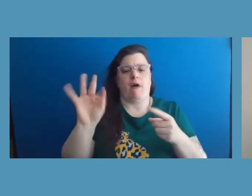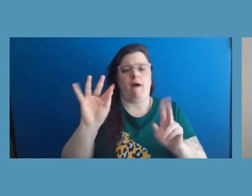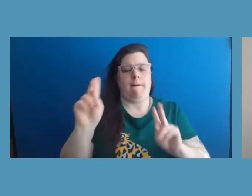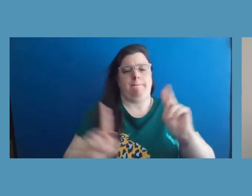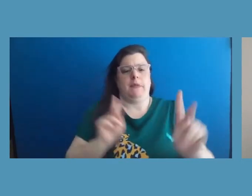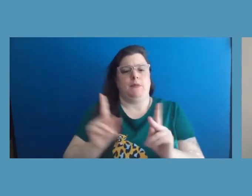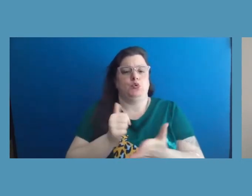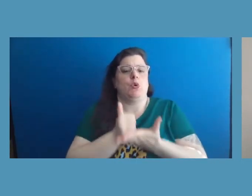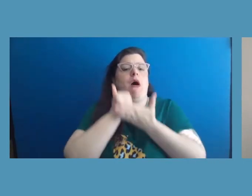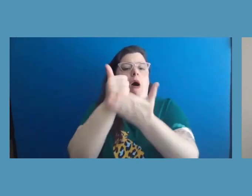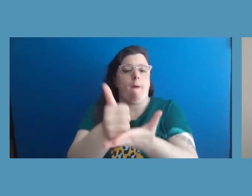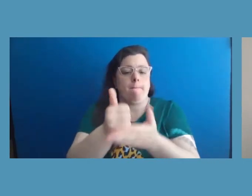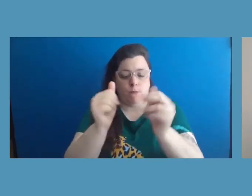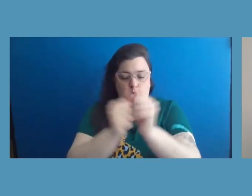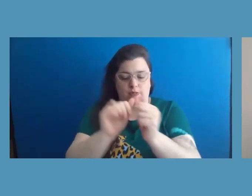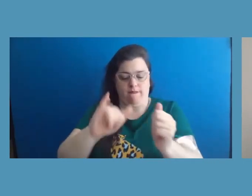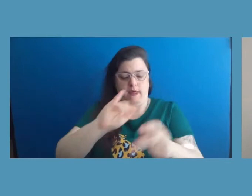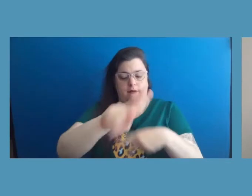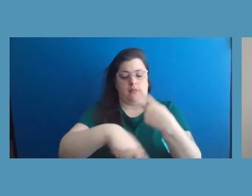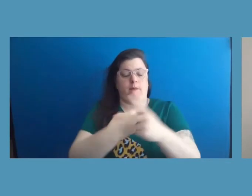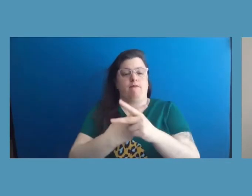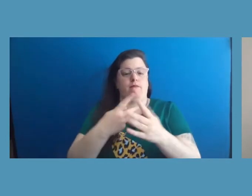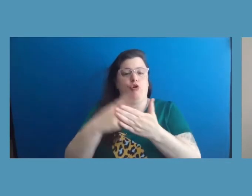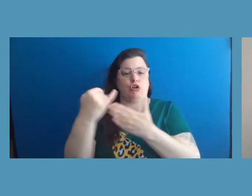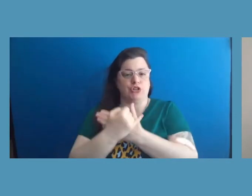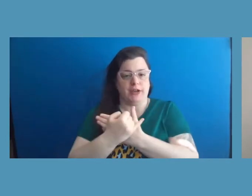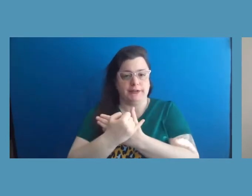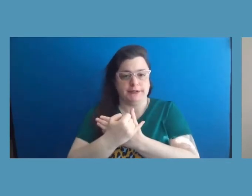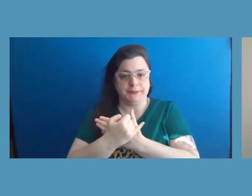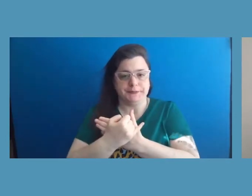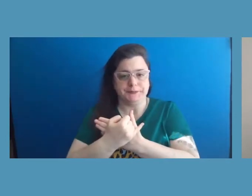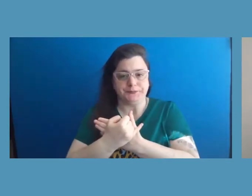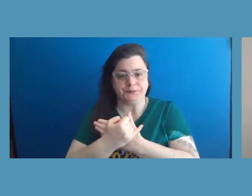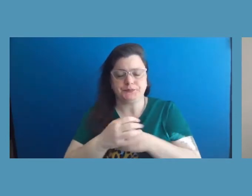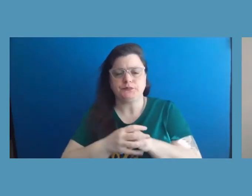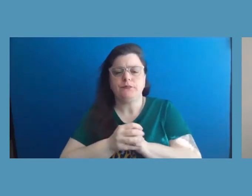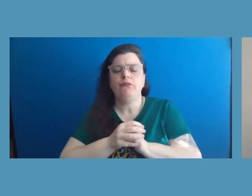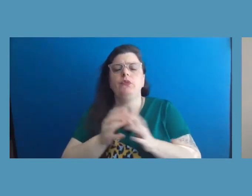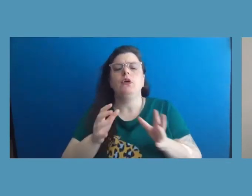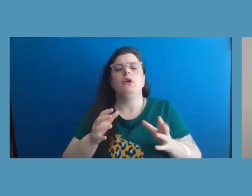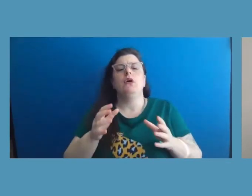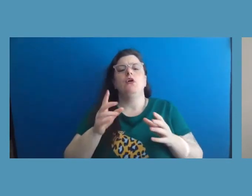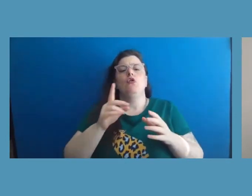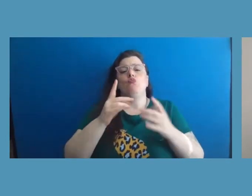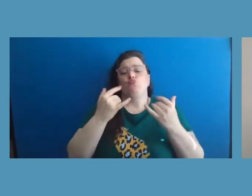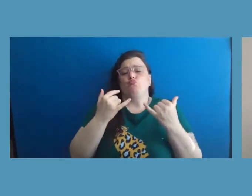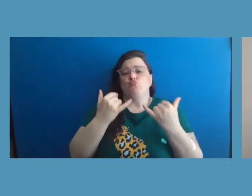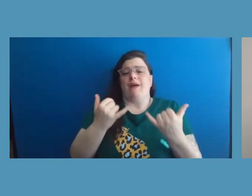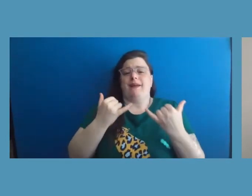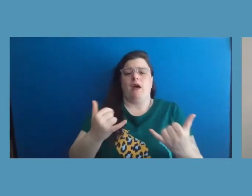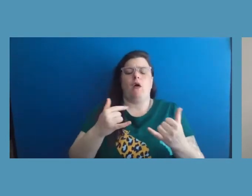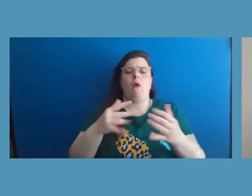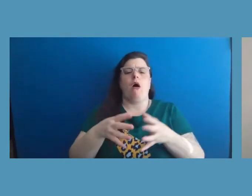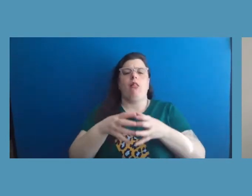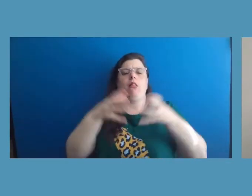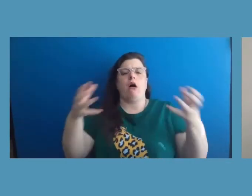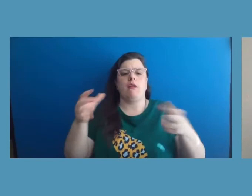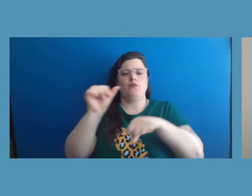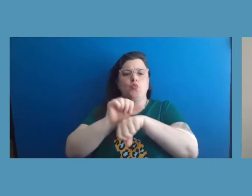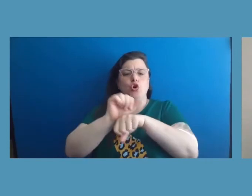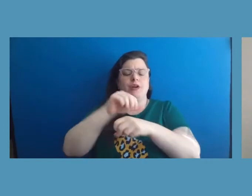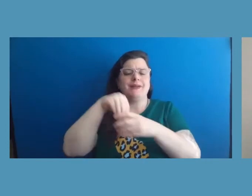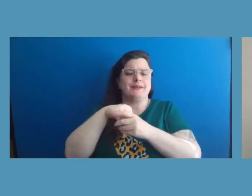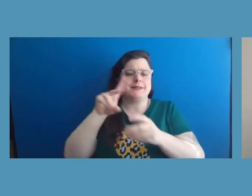there are different ways to find people to help with that kind of project.